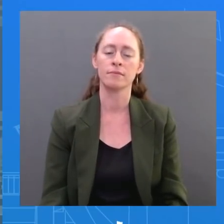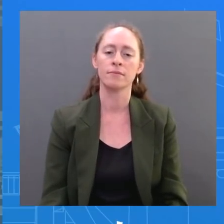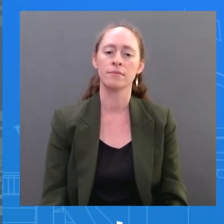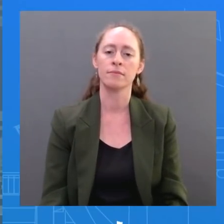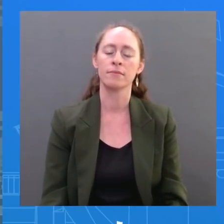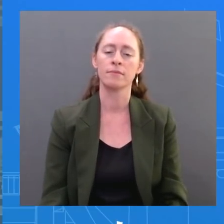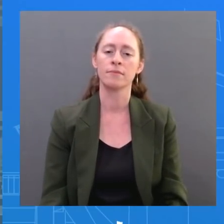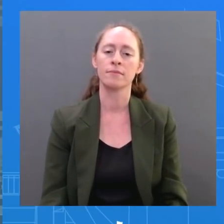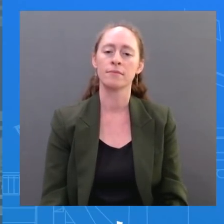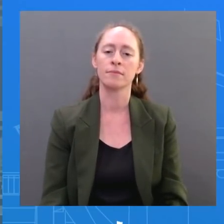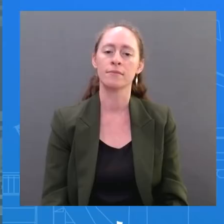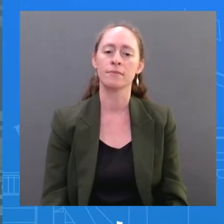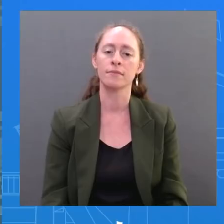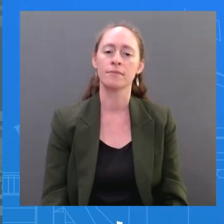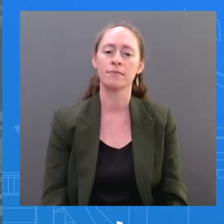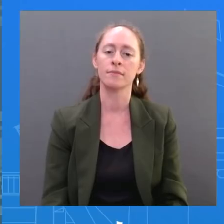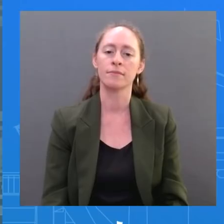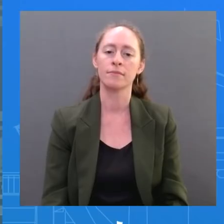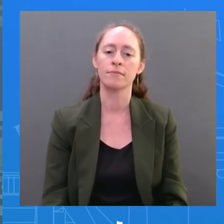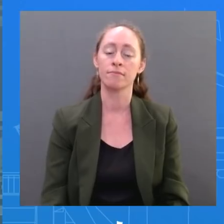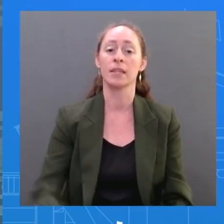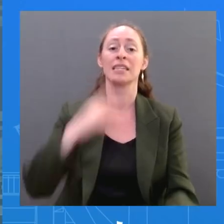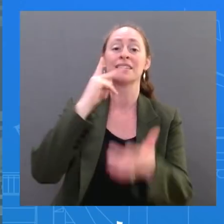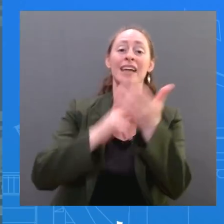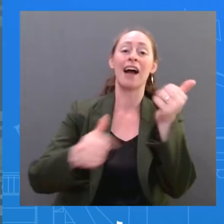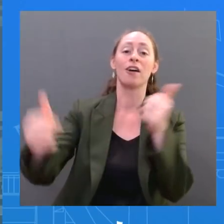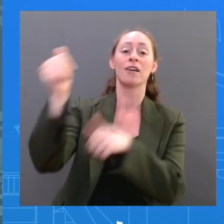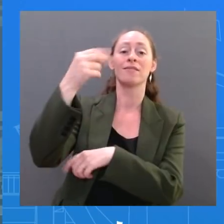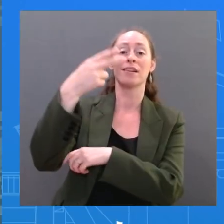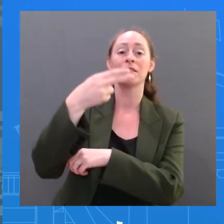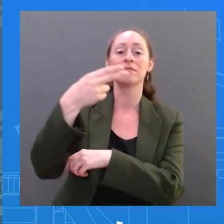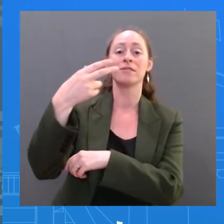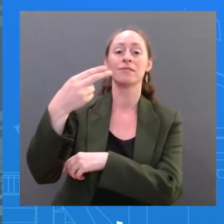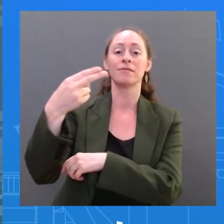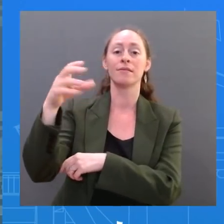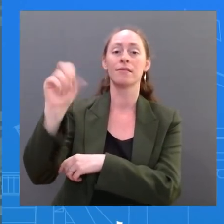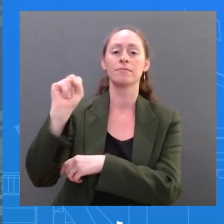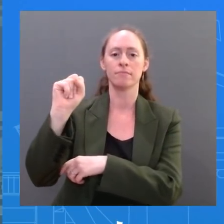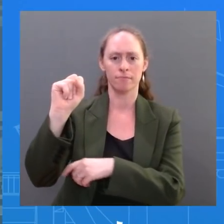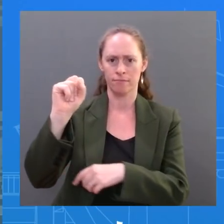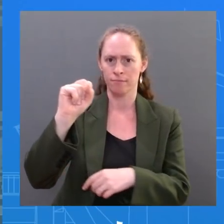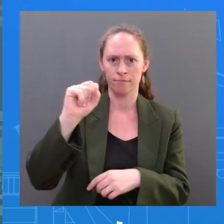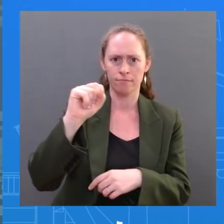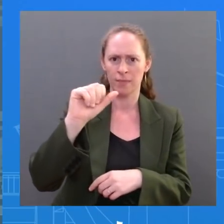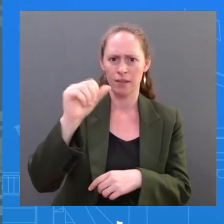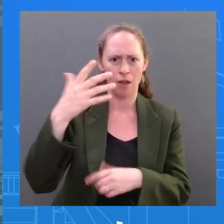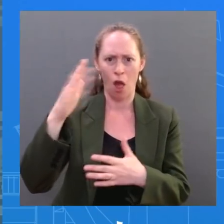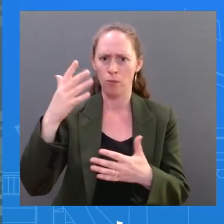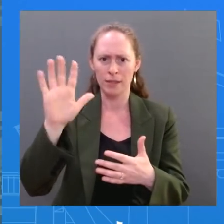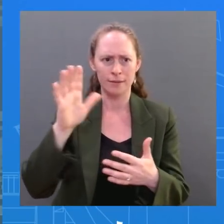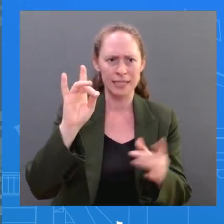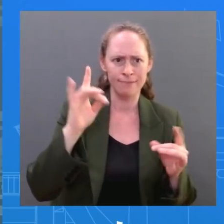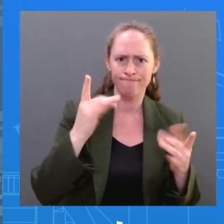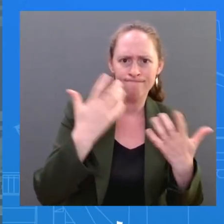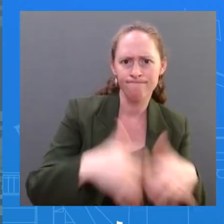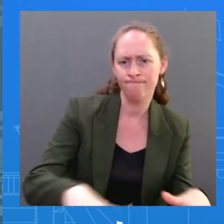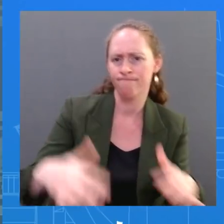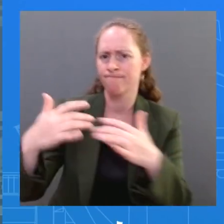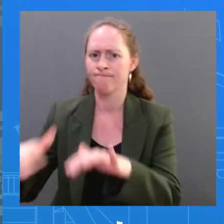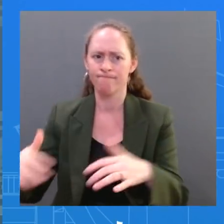took a series of actions while the President was away in Europe. When he came back, his first public event